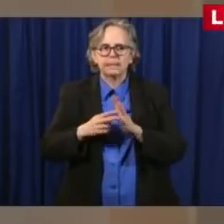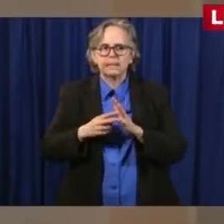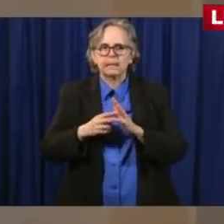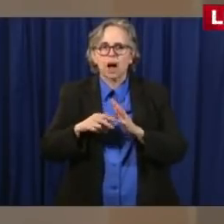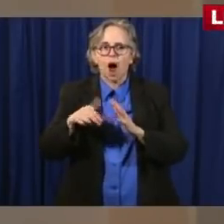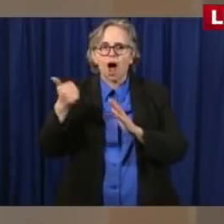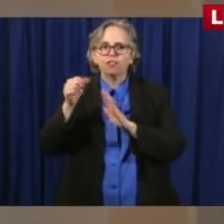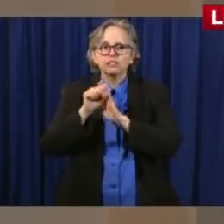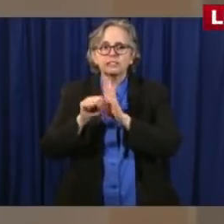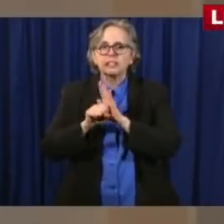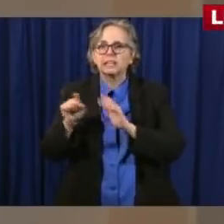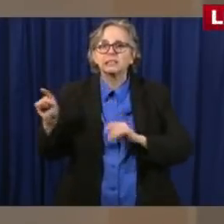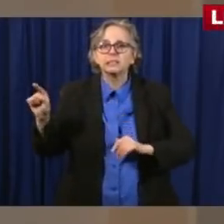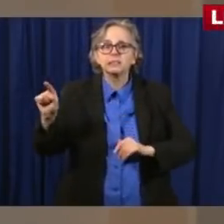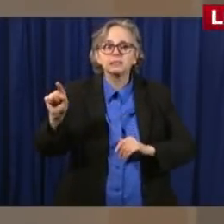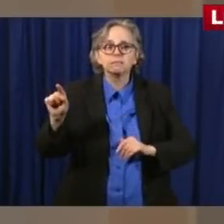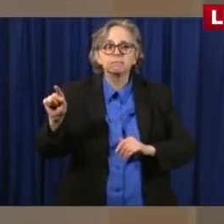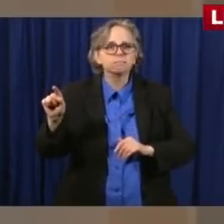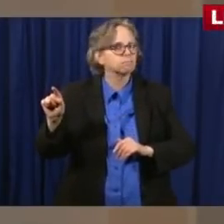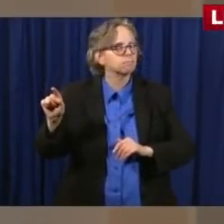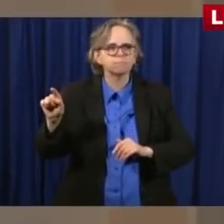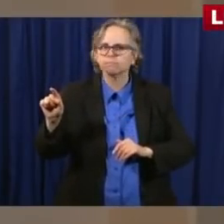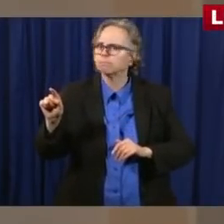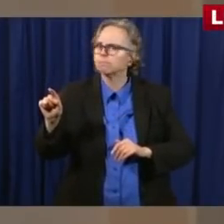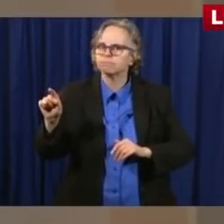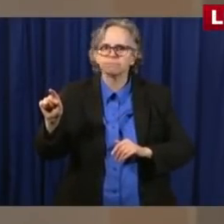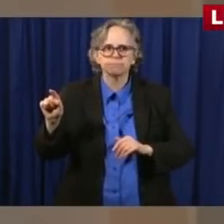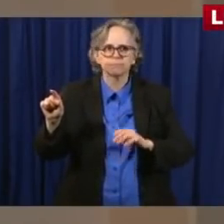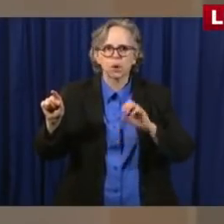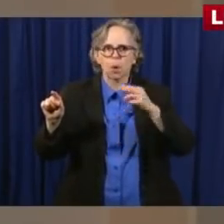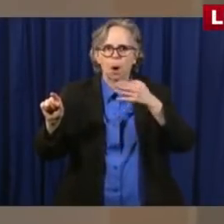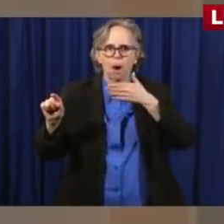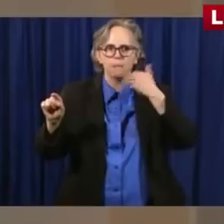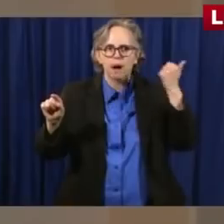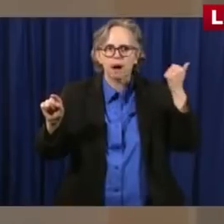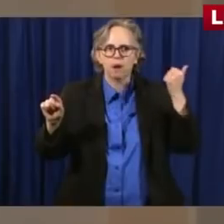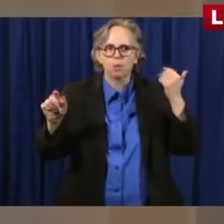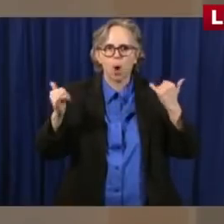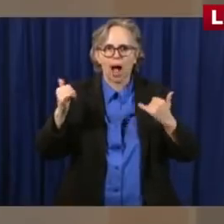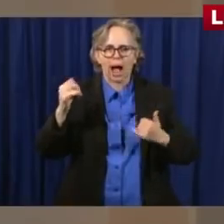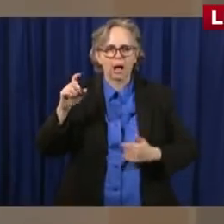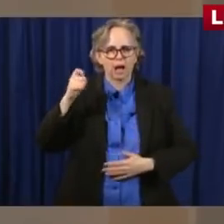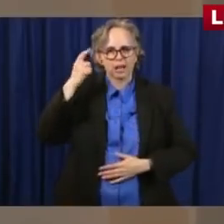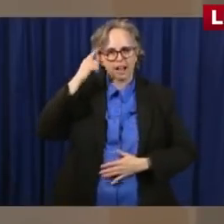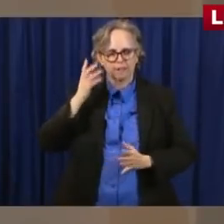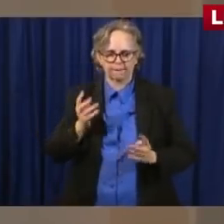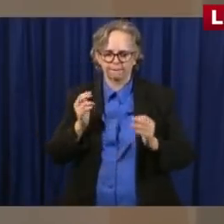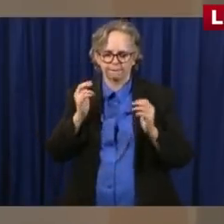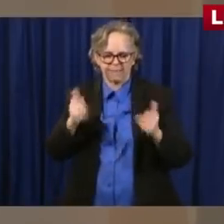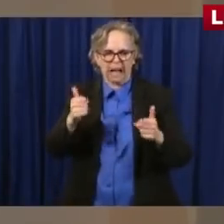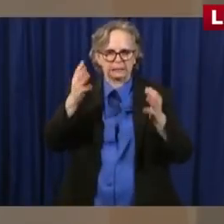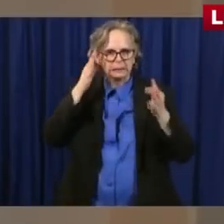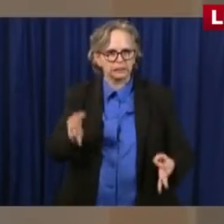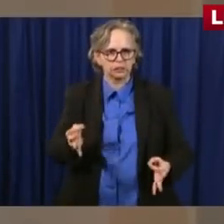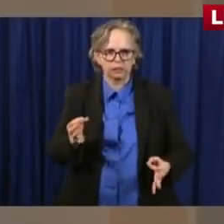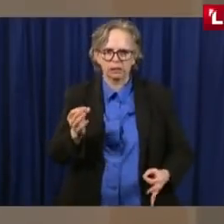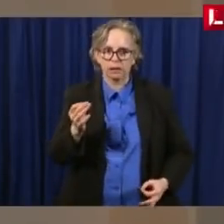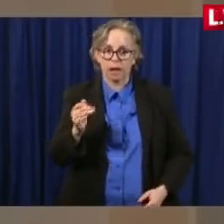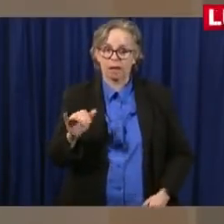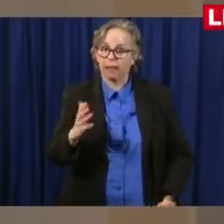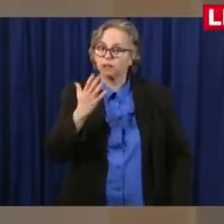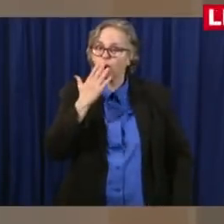WE HAVE NOT EXPERIENCED THE CATASTROPHIC SCENARIOS WE WOULD HAVE IF THOSE ACTIONS HAD NOT TAKEN PLACE.